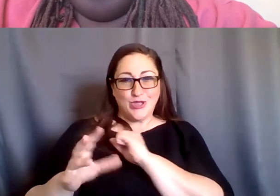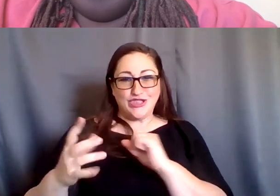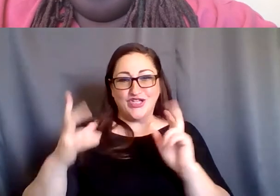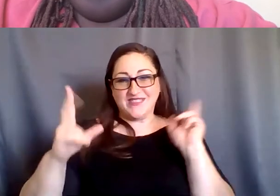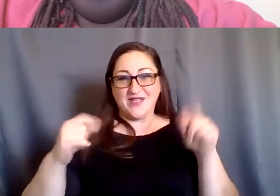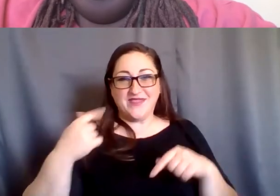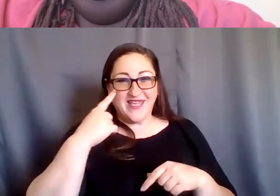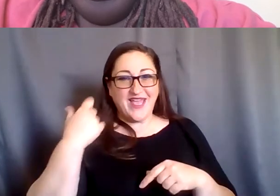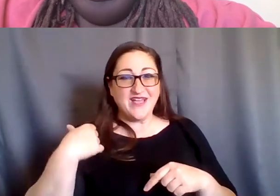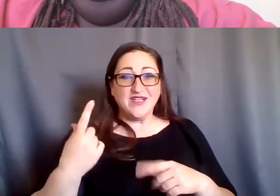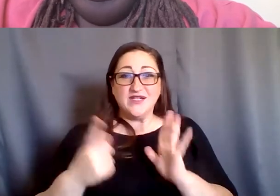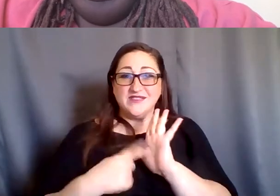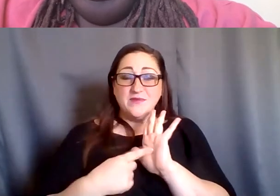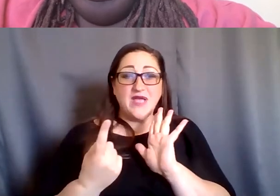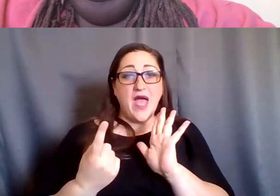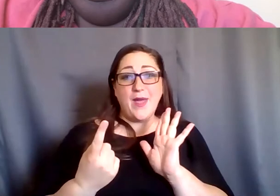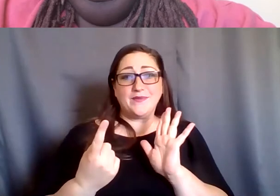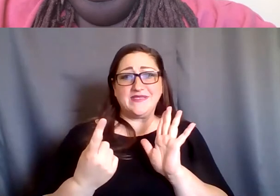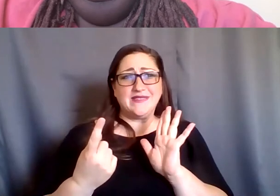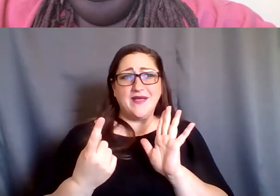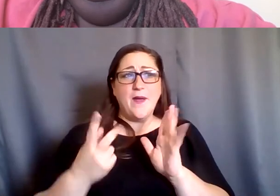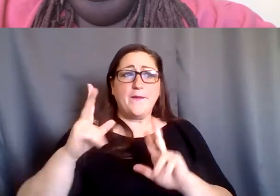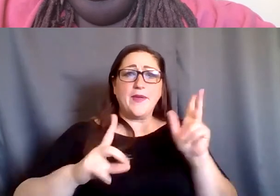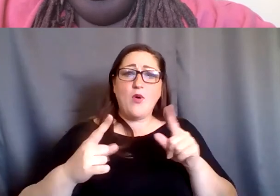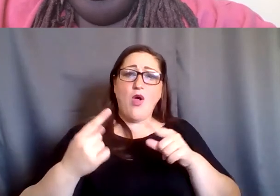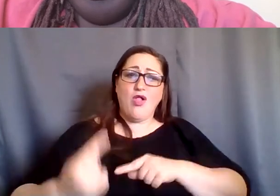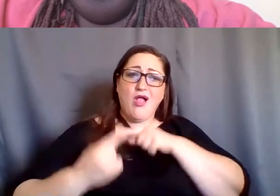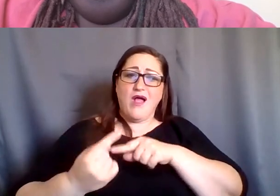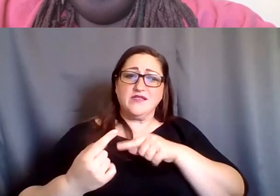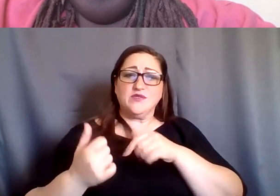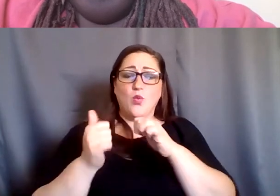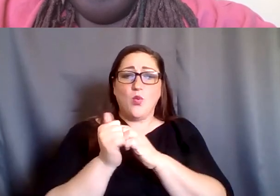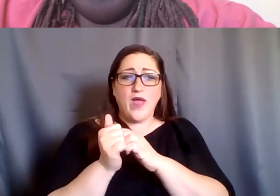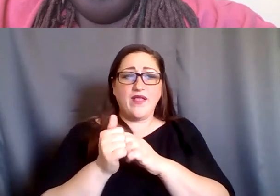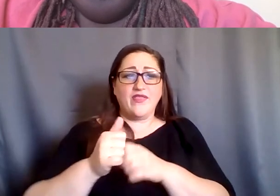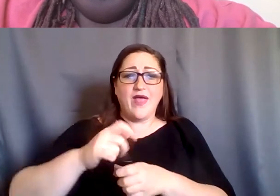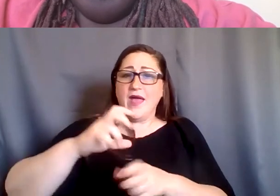Like, who can’t open a carton of milk?” Okay, people with certain types of disabilities—that’s who might not be able to pull open a carton of milk.